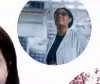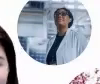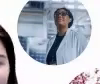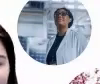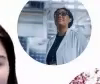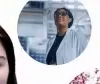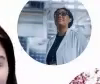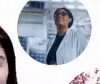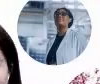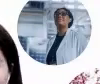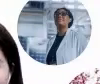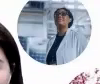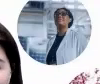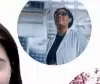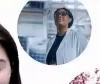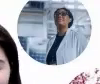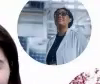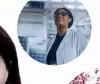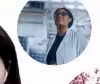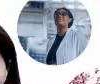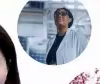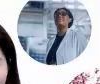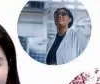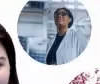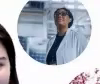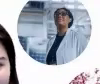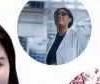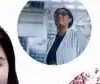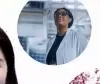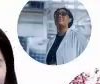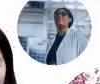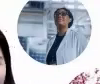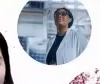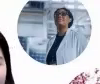Today in the interest of time going to get us started.